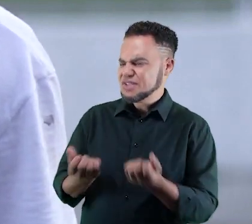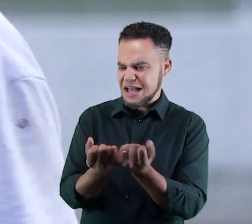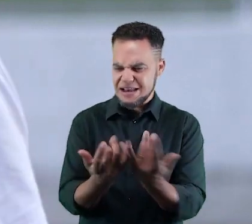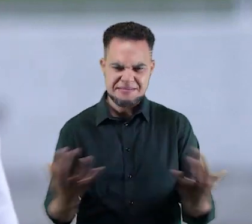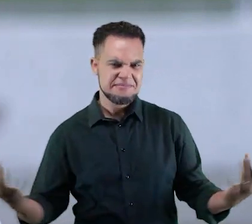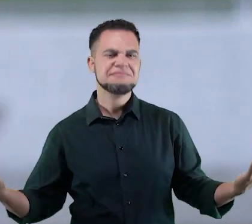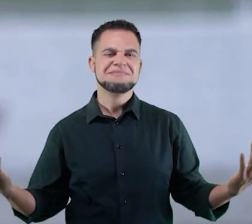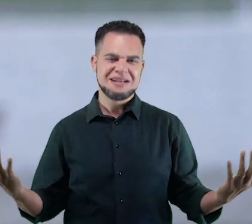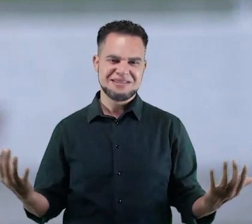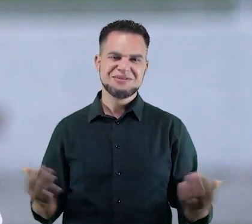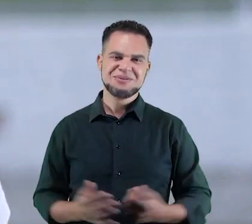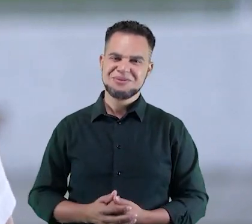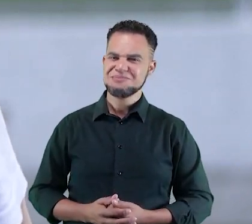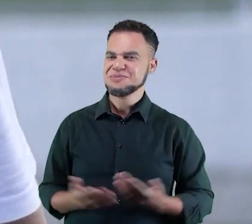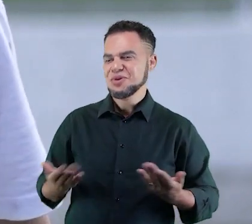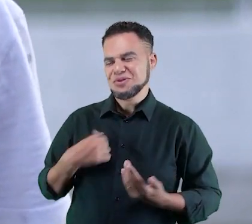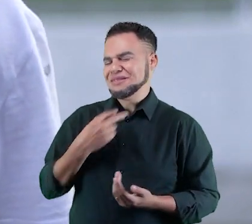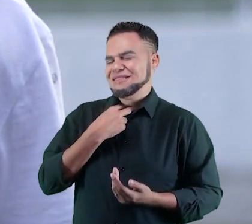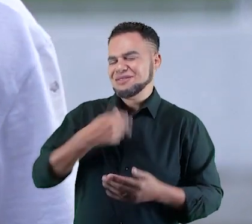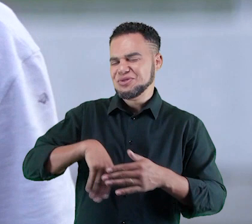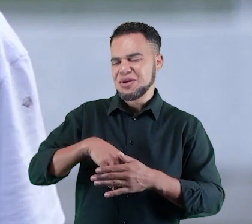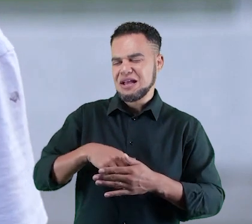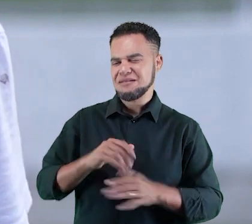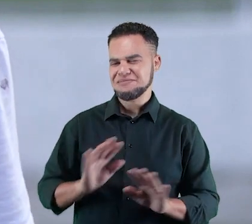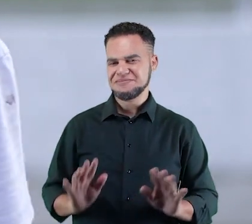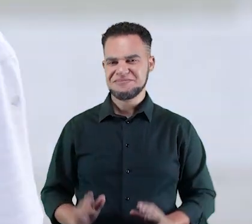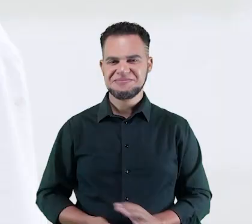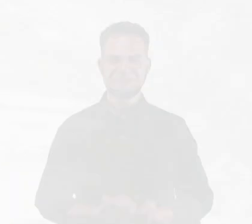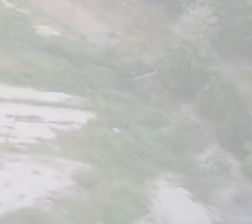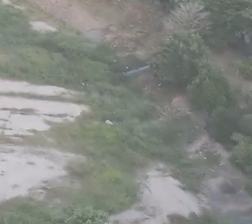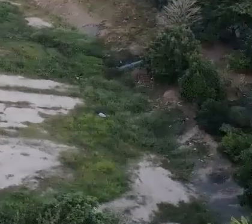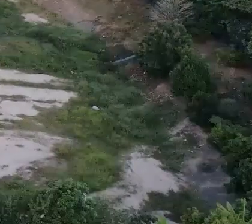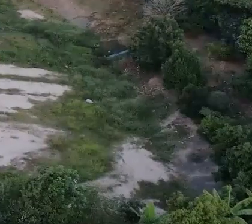Today there is...grass... I can´t play, right?